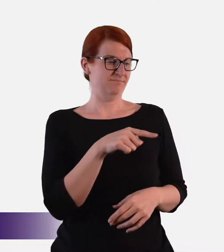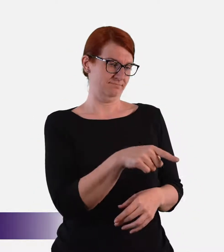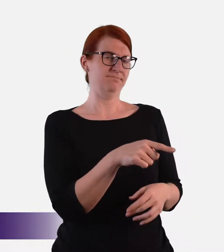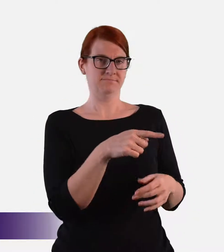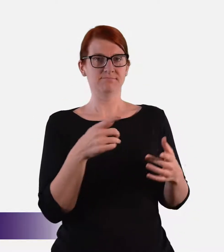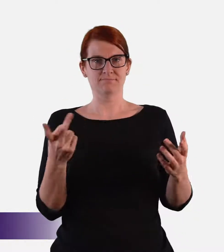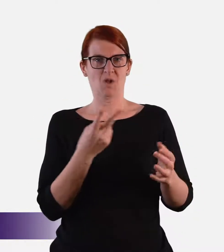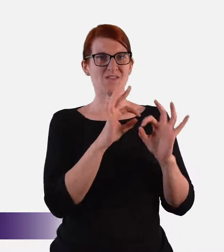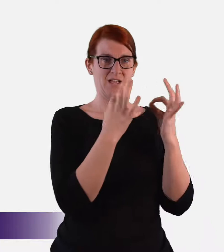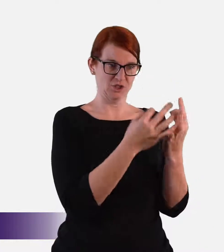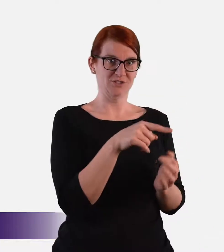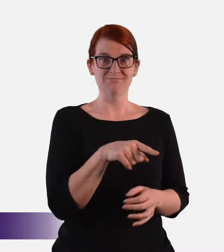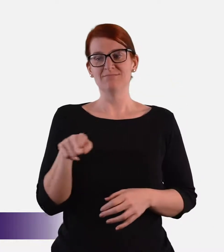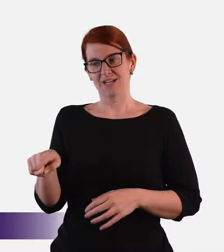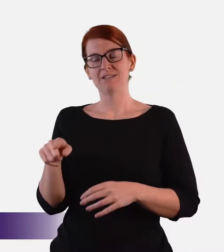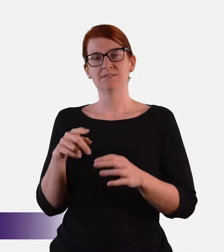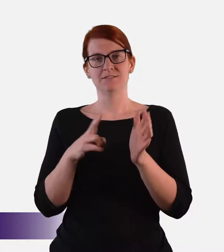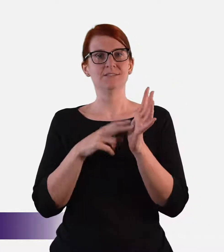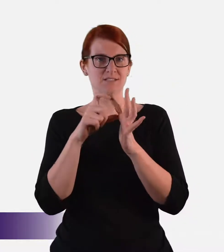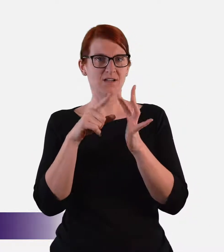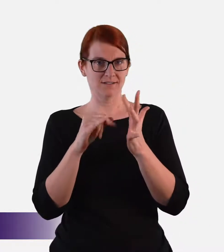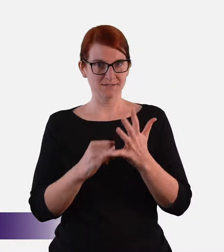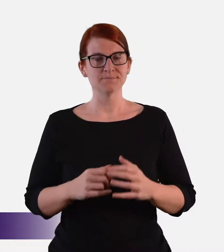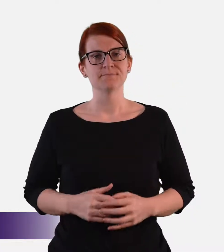agencies was a common theme throughout other areas of discussion.